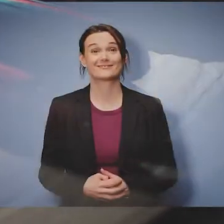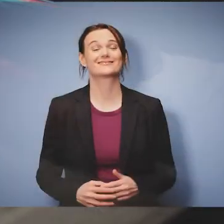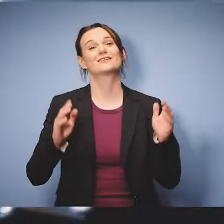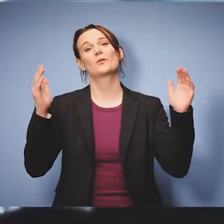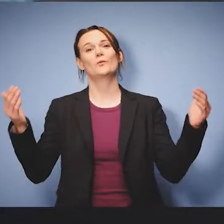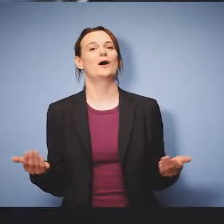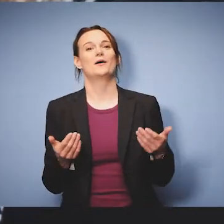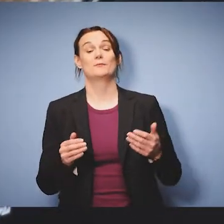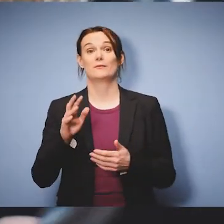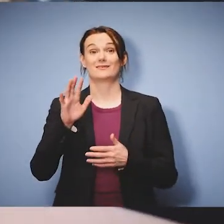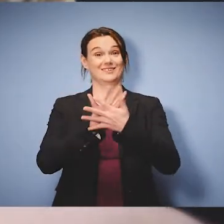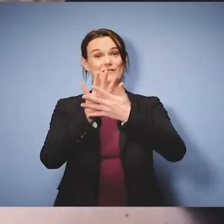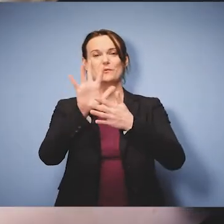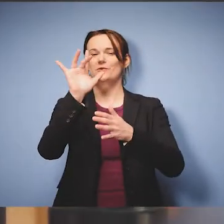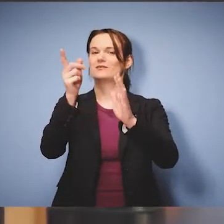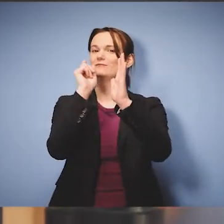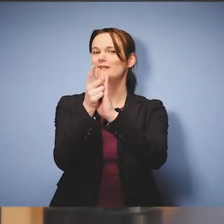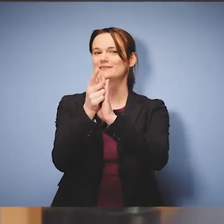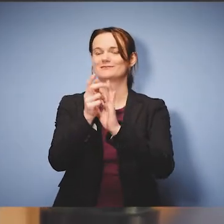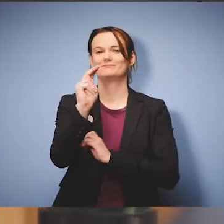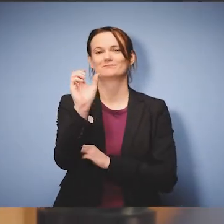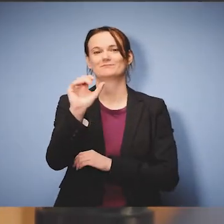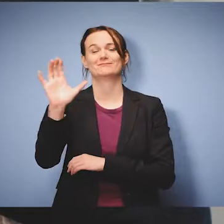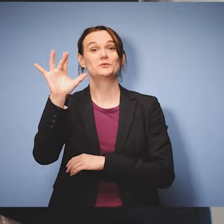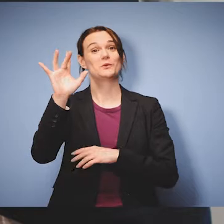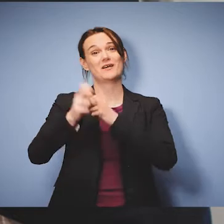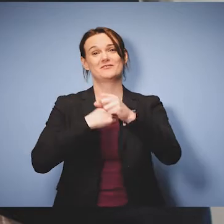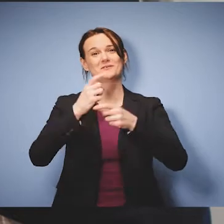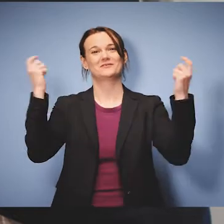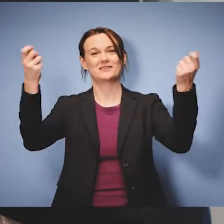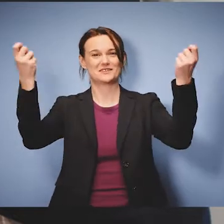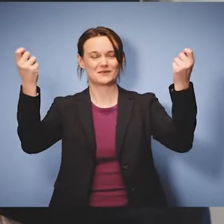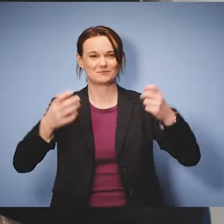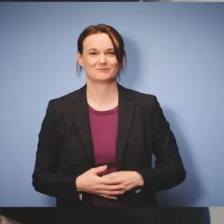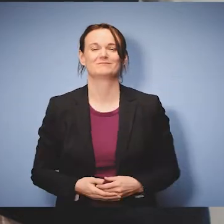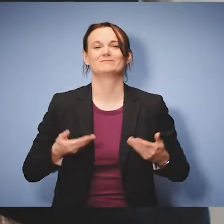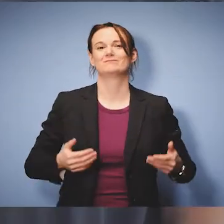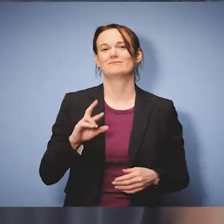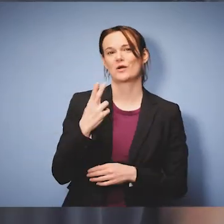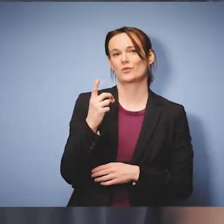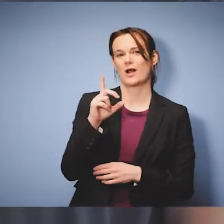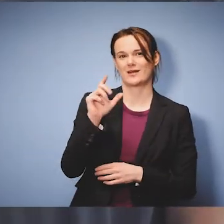Welcome to another 25 minute video as part of NSCC's 25th anniversary. My name is Rhonda Frigault.